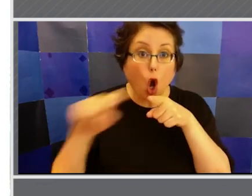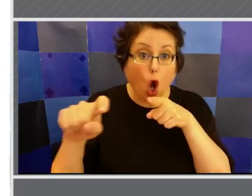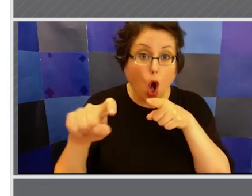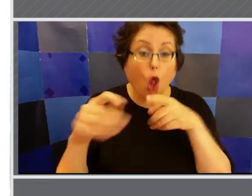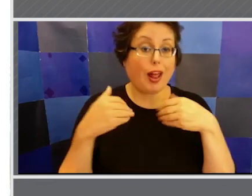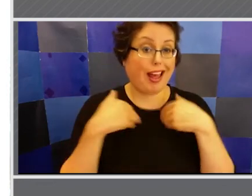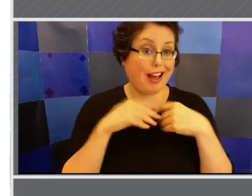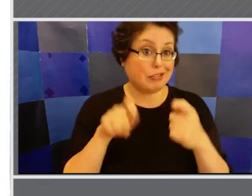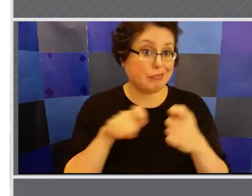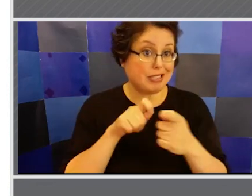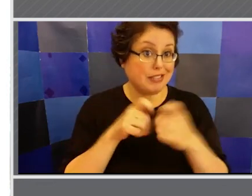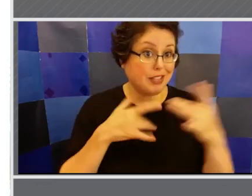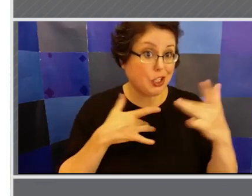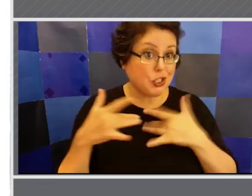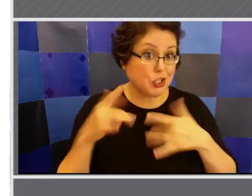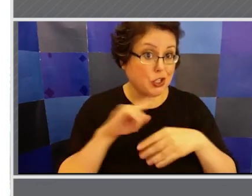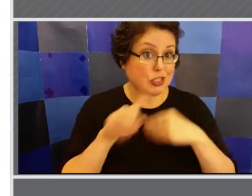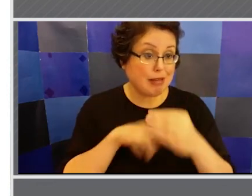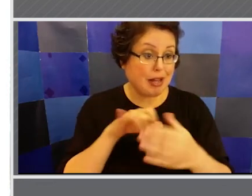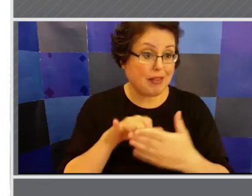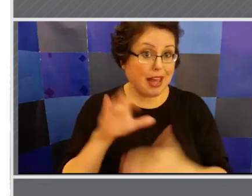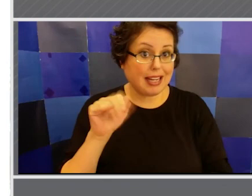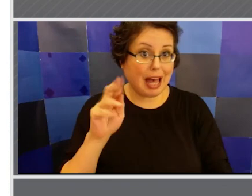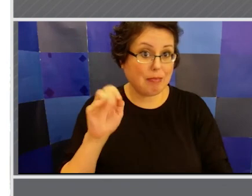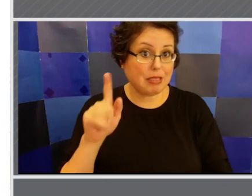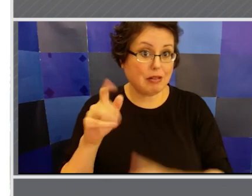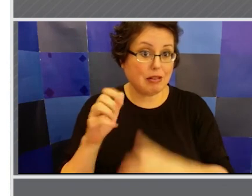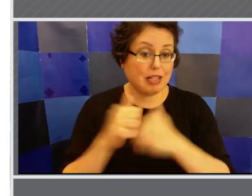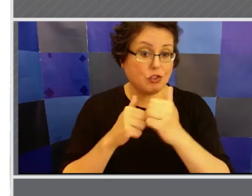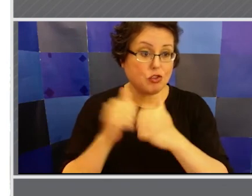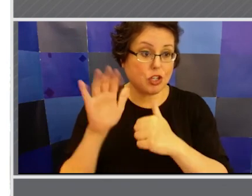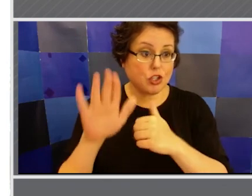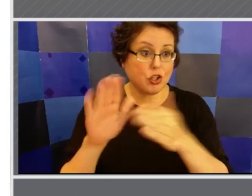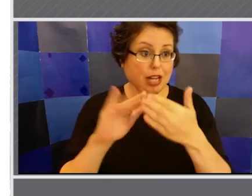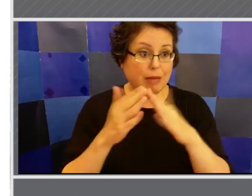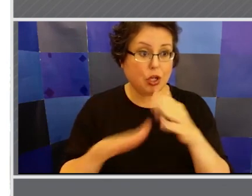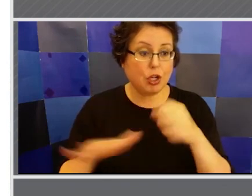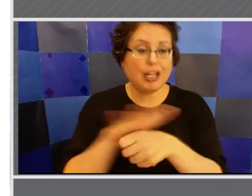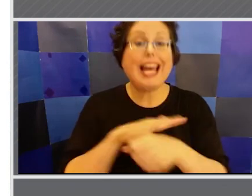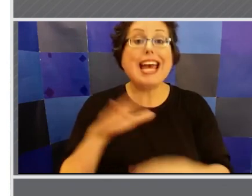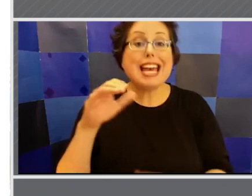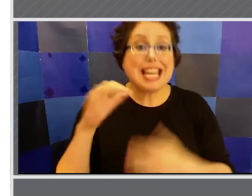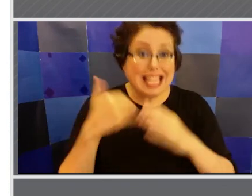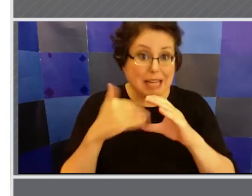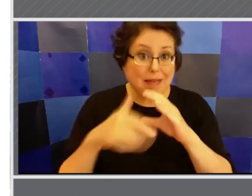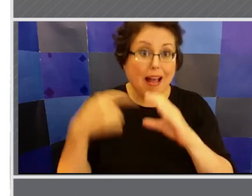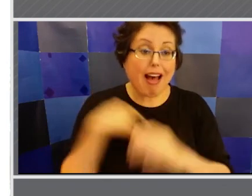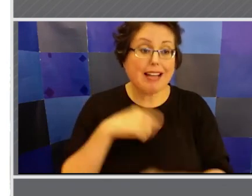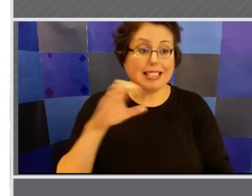concerns about capital infrastructure in the neighborhood, you can email us at CIP Pittsburgh